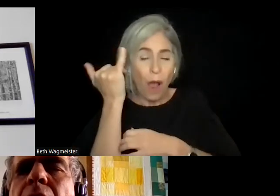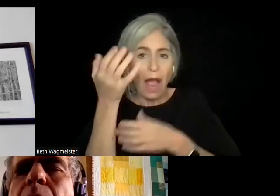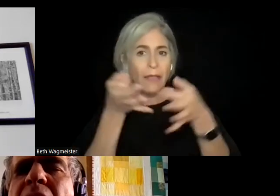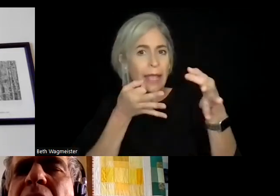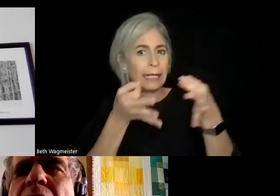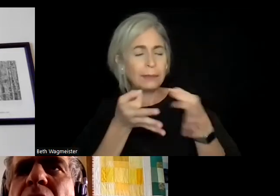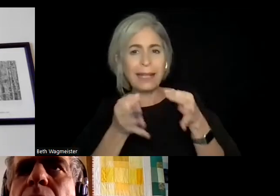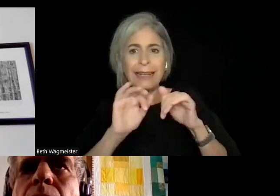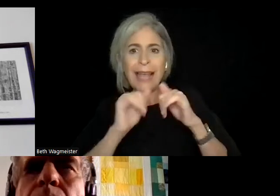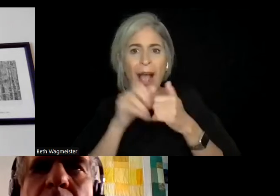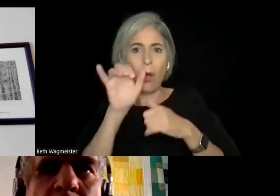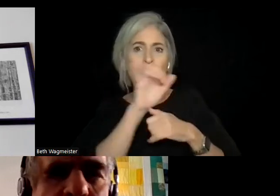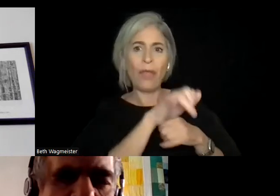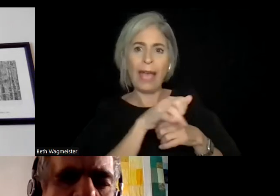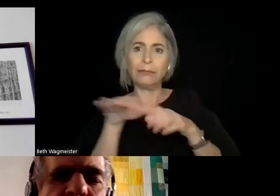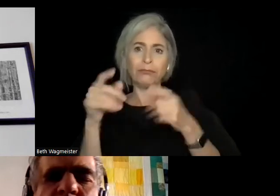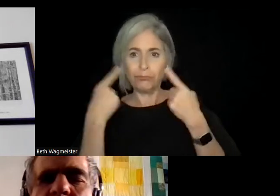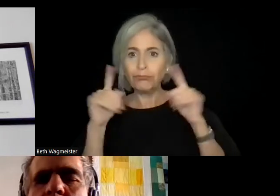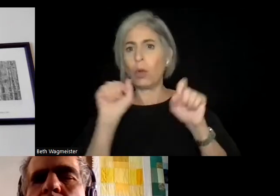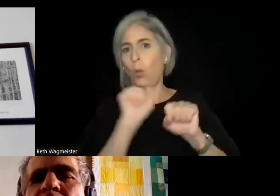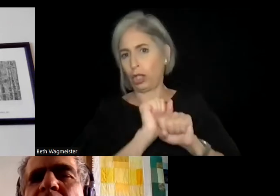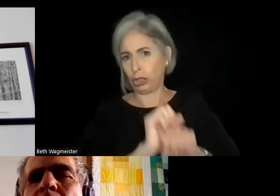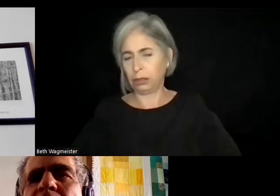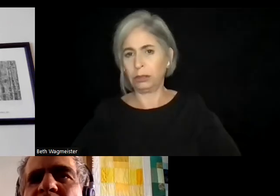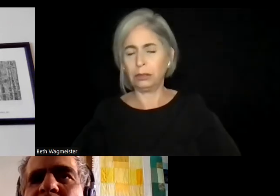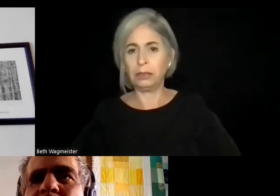good descriptors and they're very specific because